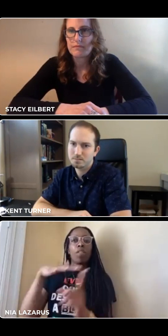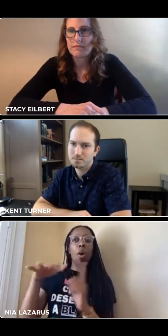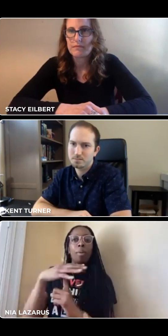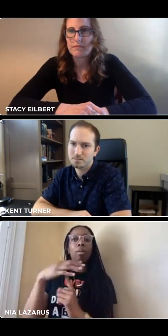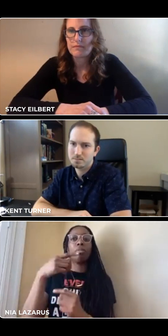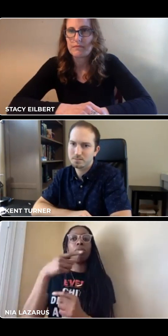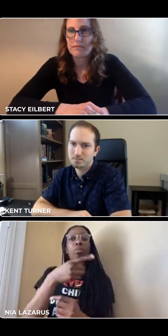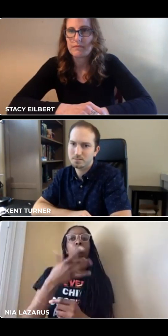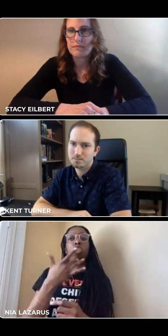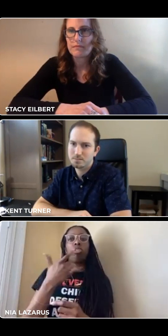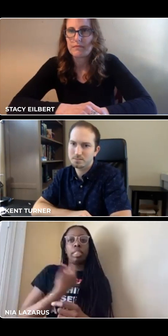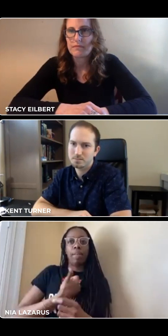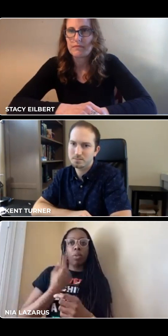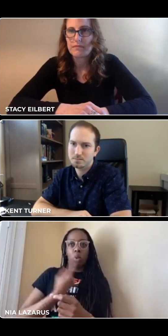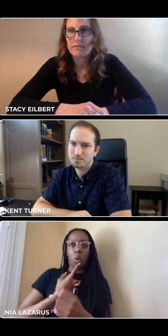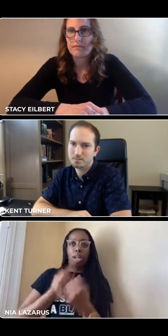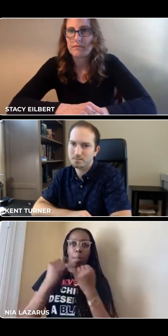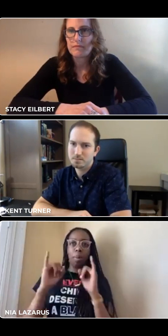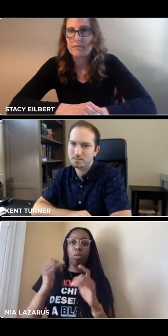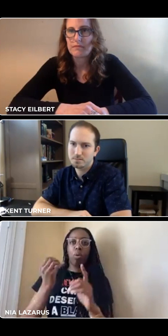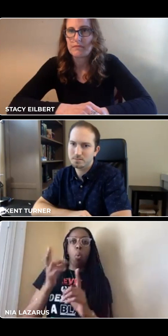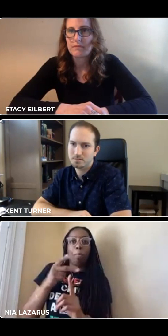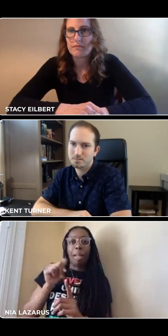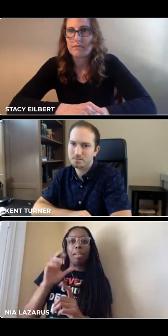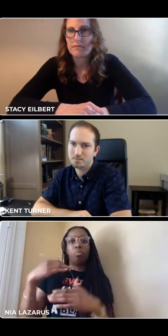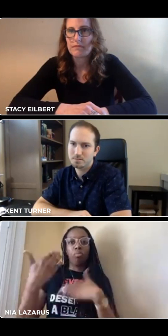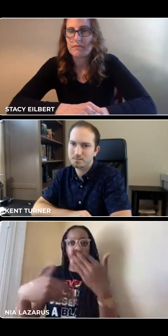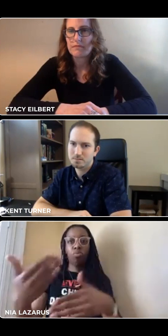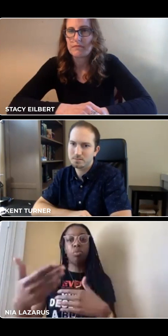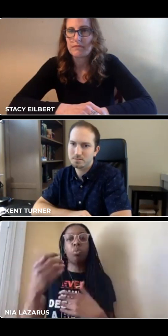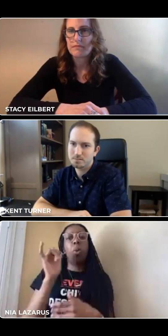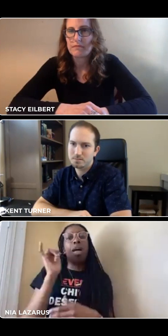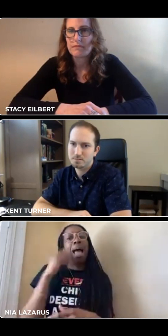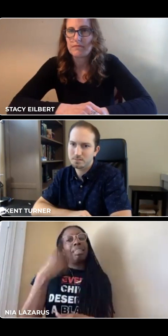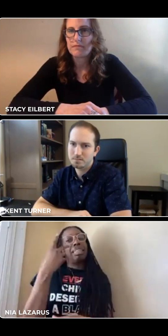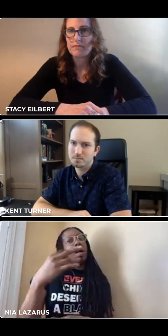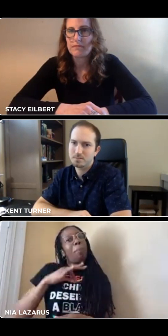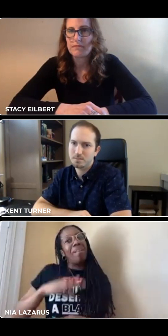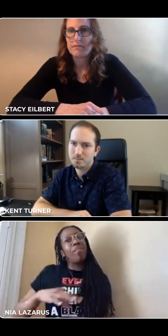And they really appreciate the fact that they're not stuck in a classroom, in that type of